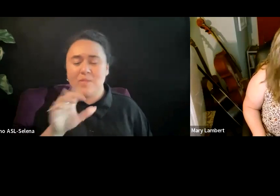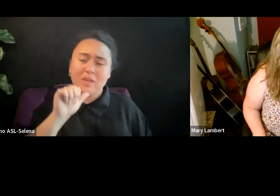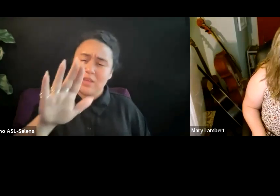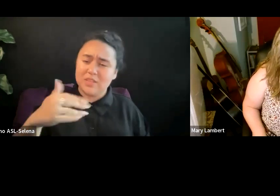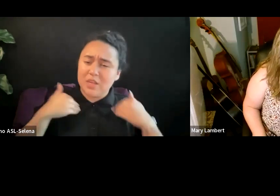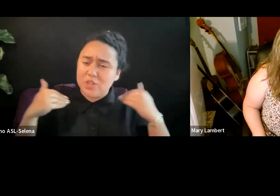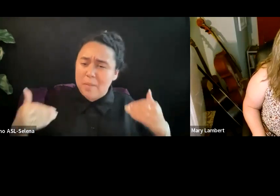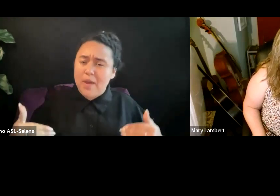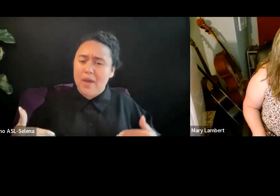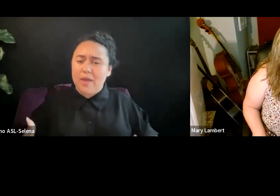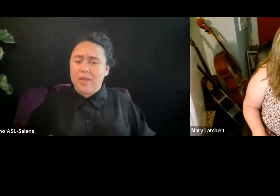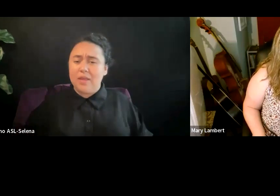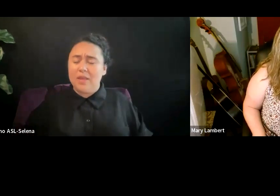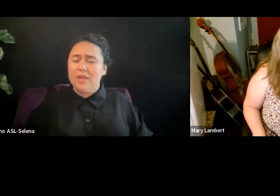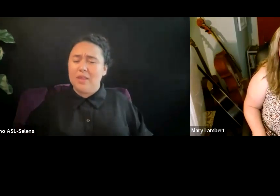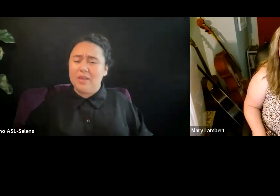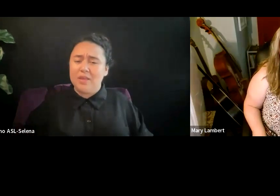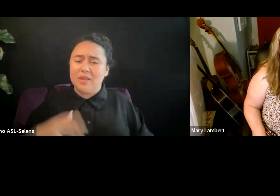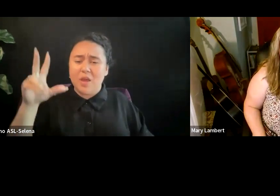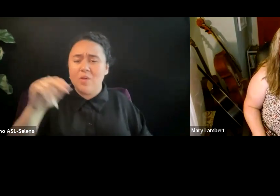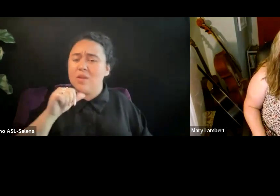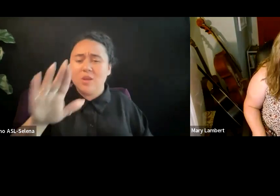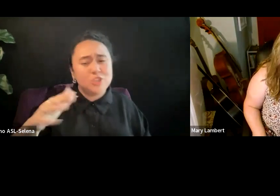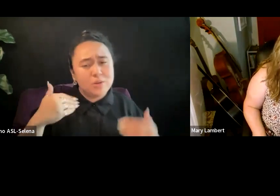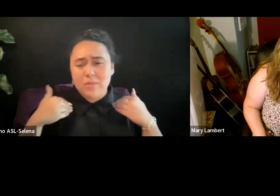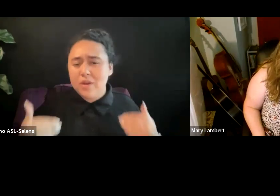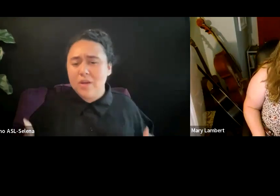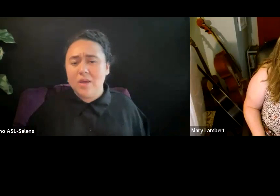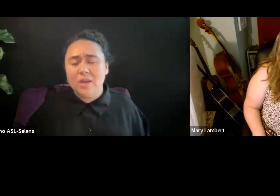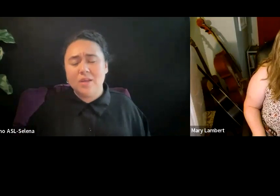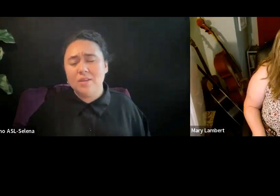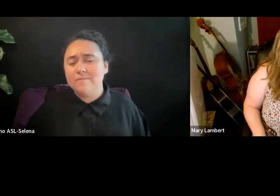It's not your body. It's not your body